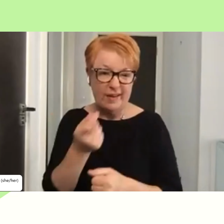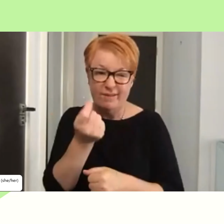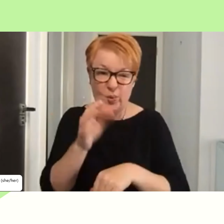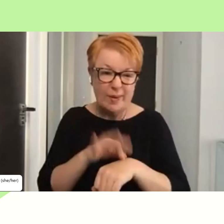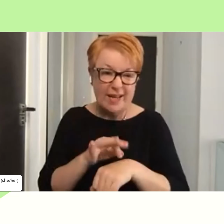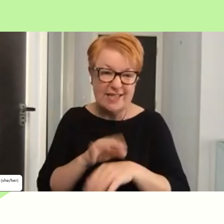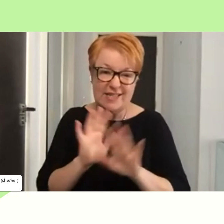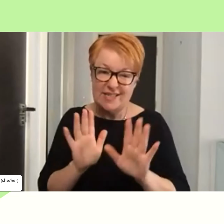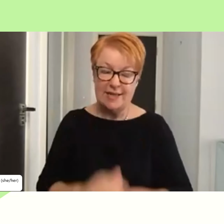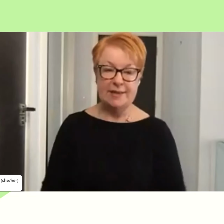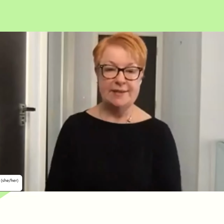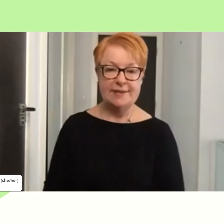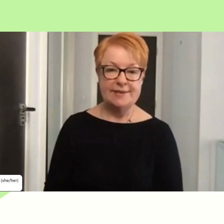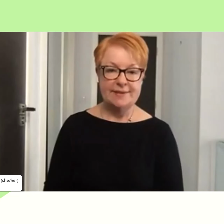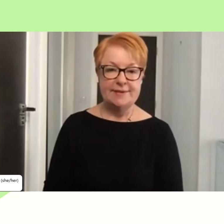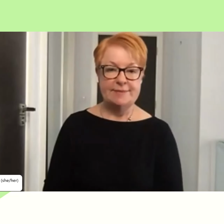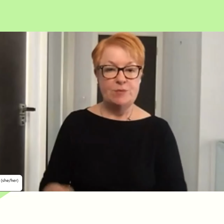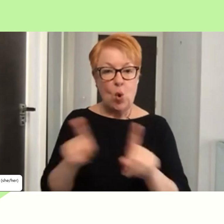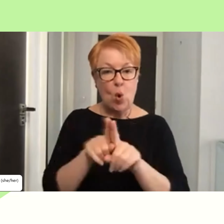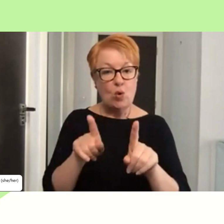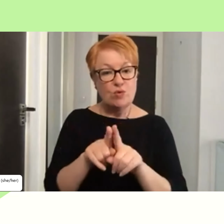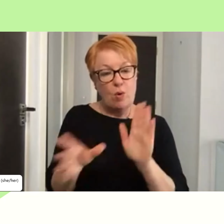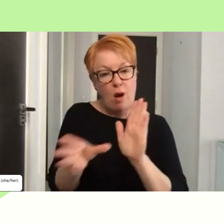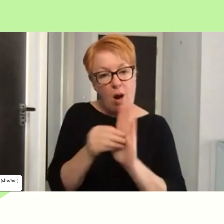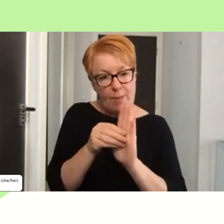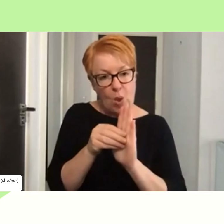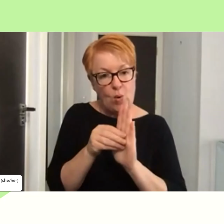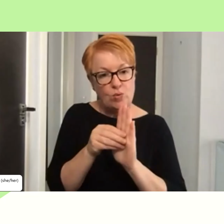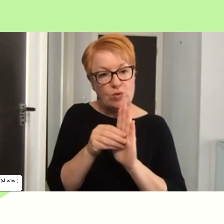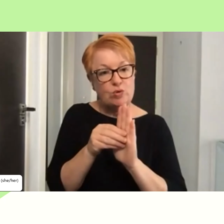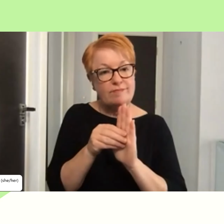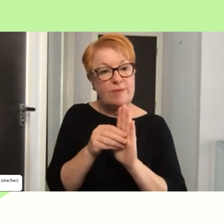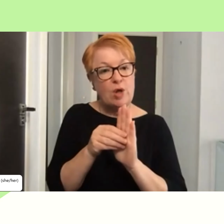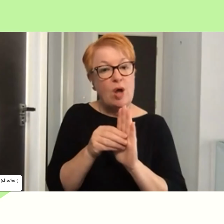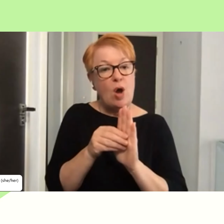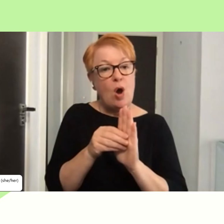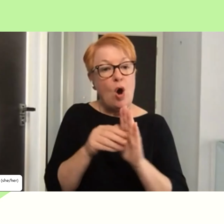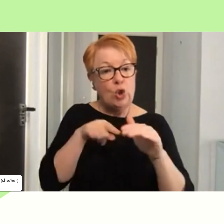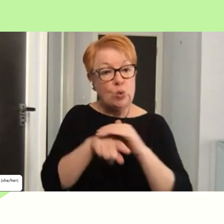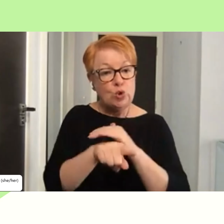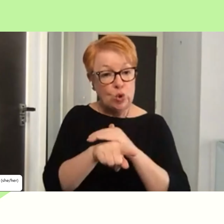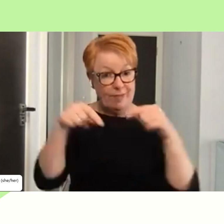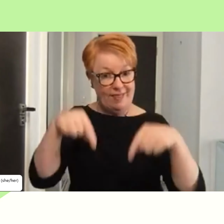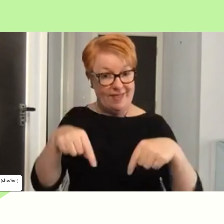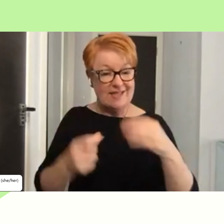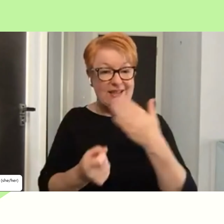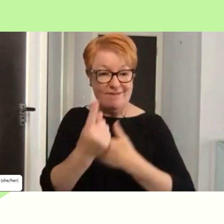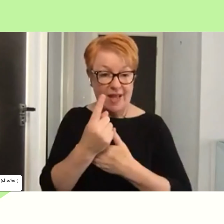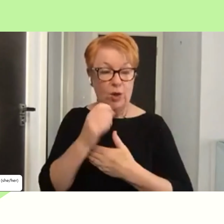We will also upload a recording of today's event on YouTube that will also include captions